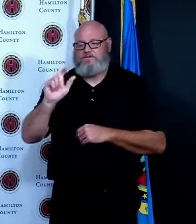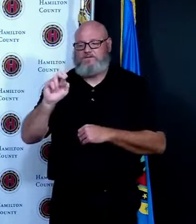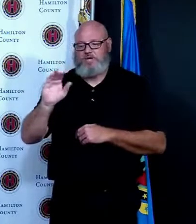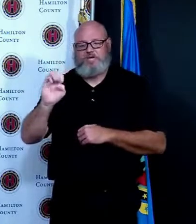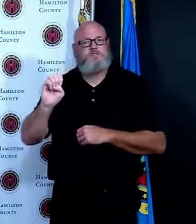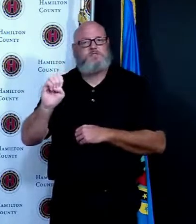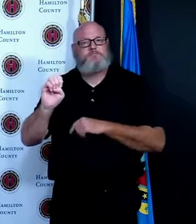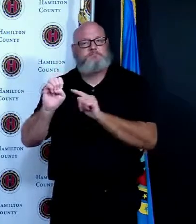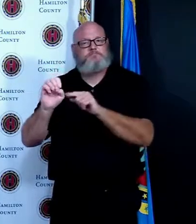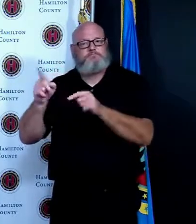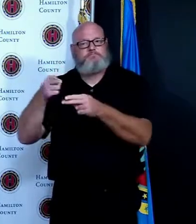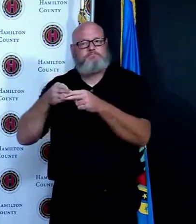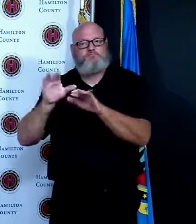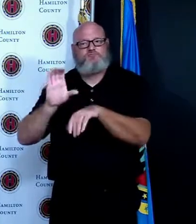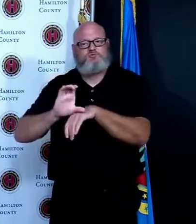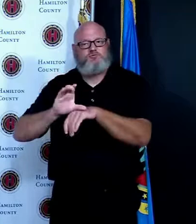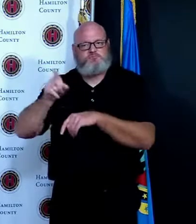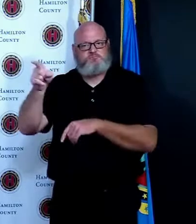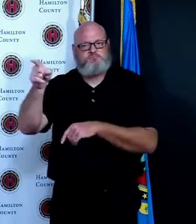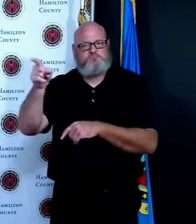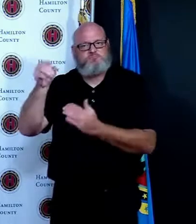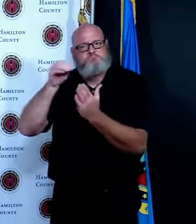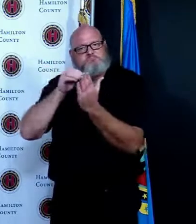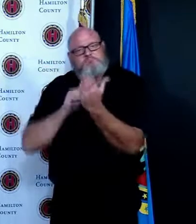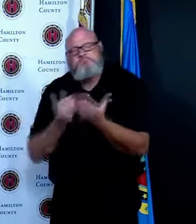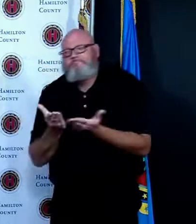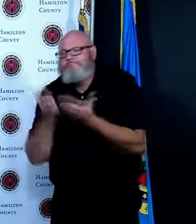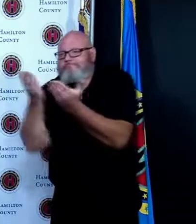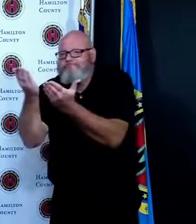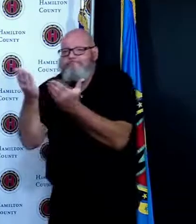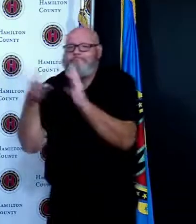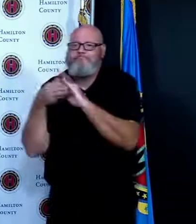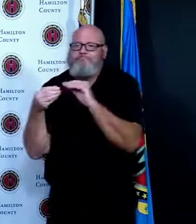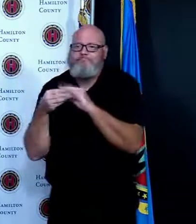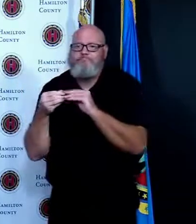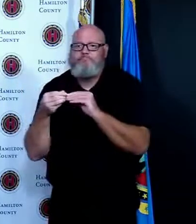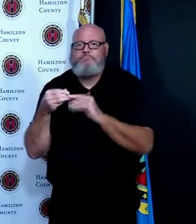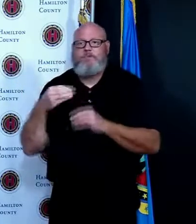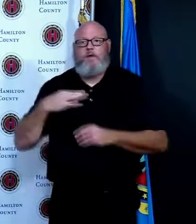out a little bit of paperwork the volunteers from the church were guiding people they were